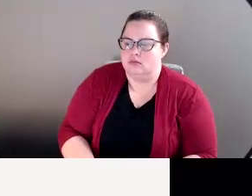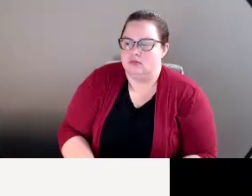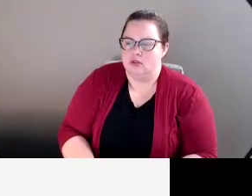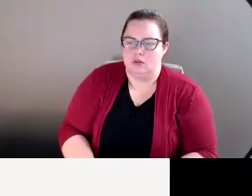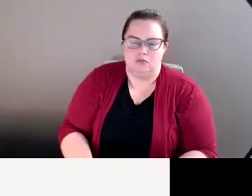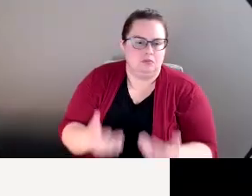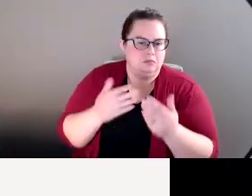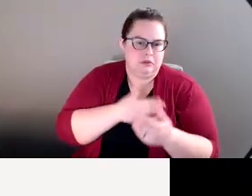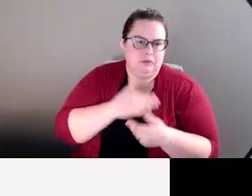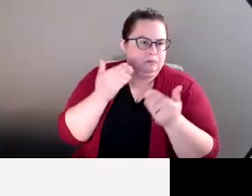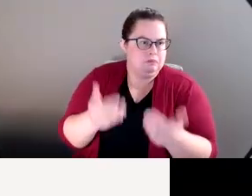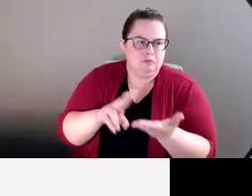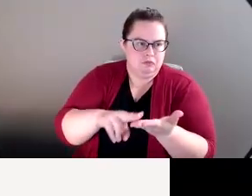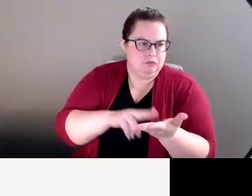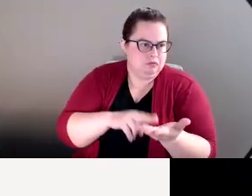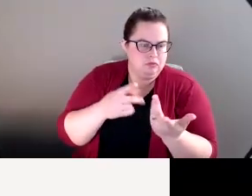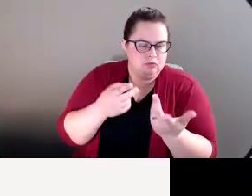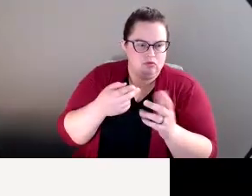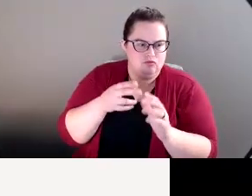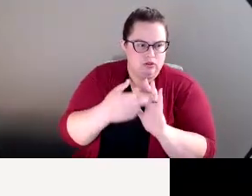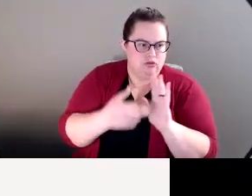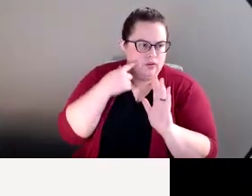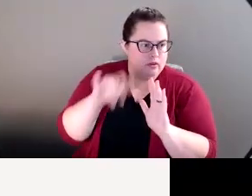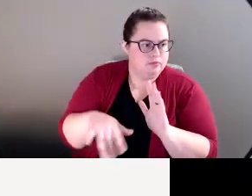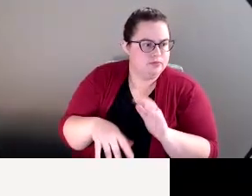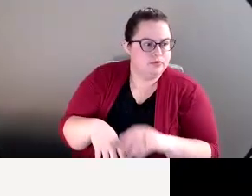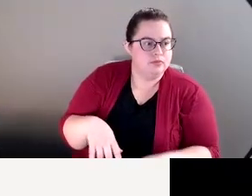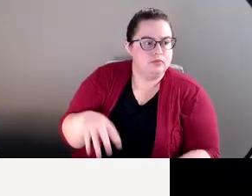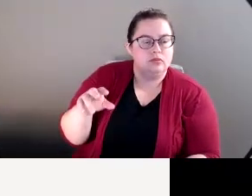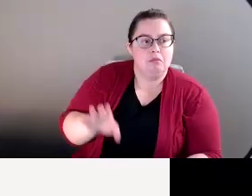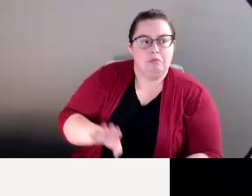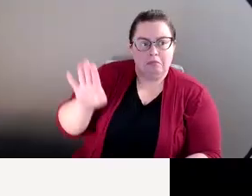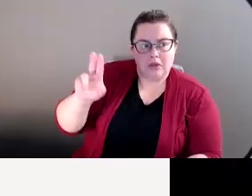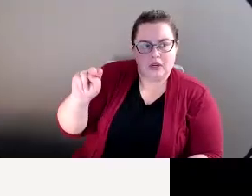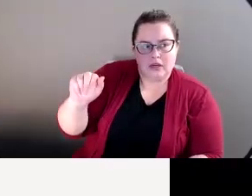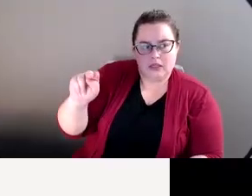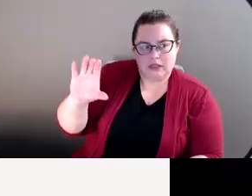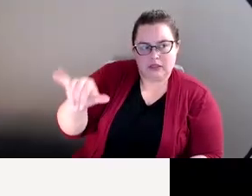Sue? Yes. If I may interject, what I did was I had a lot of my recordings